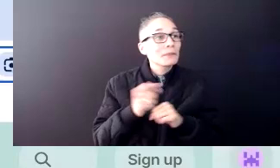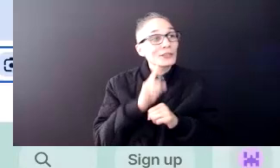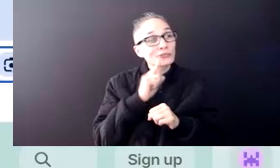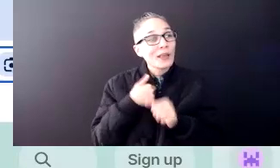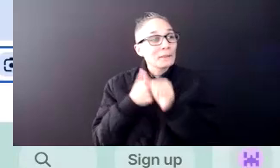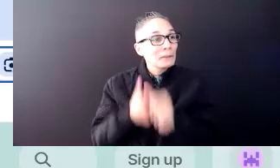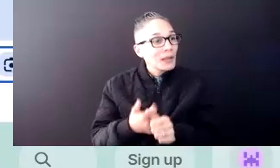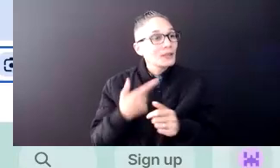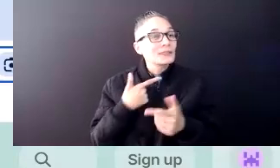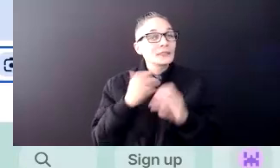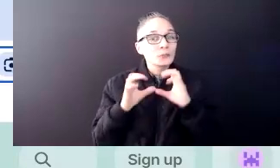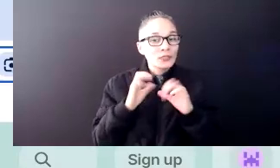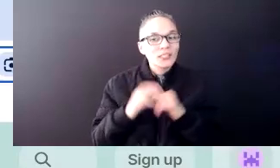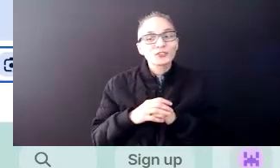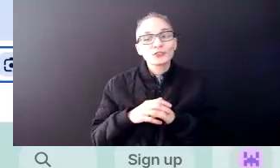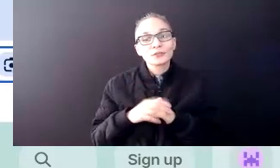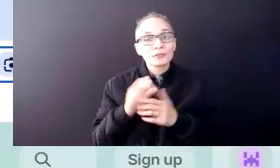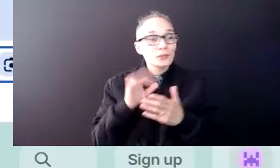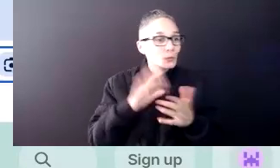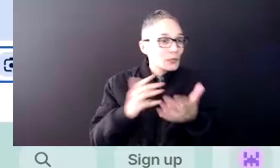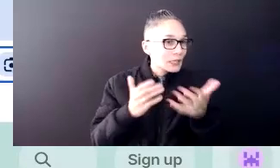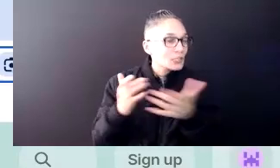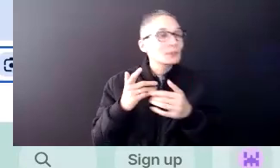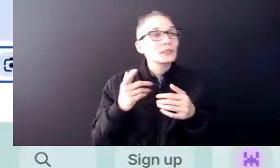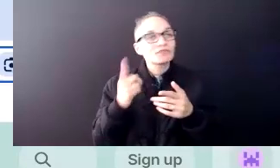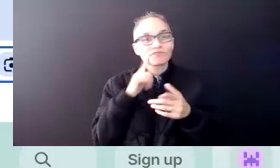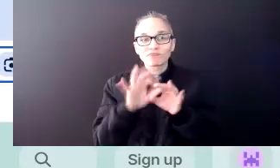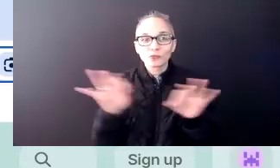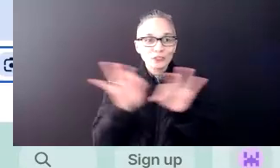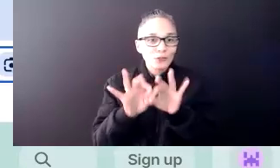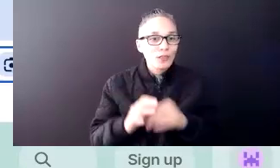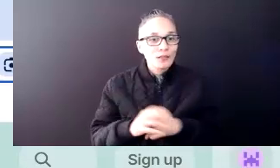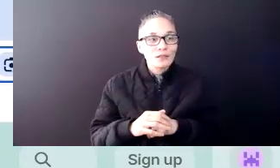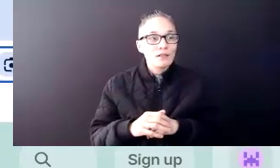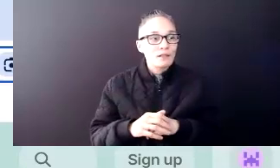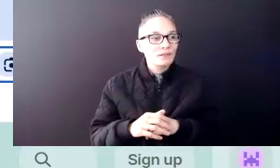communication and student engagement are critical.